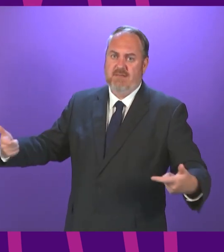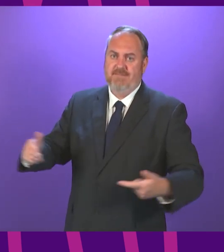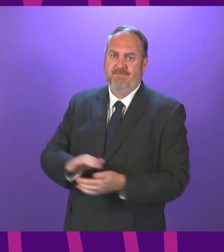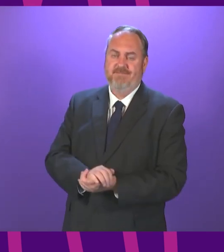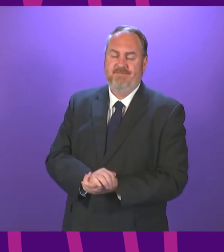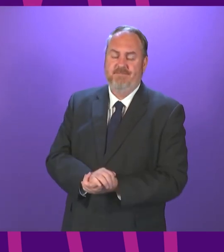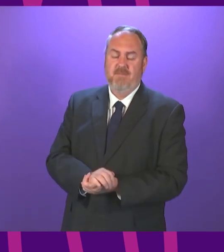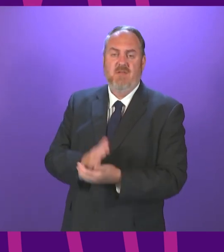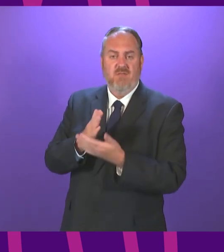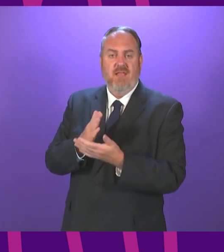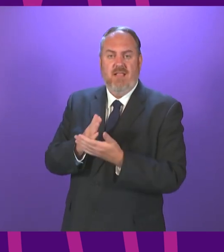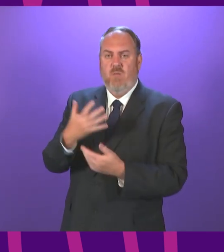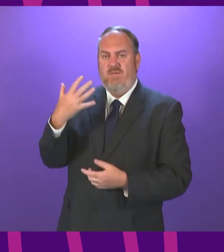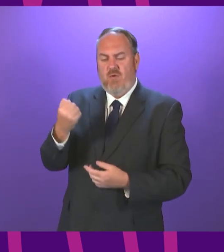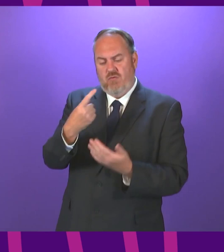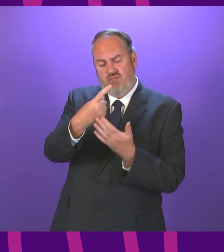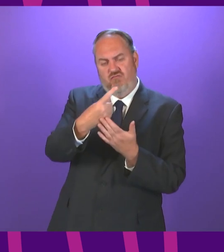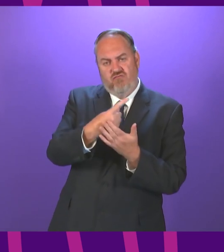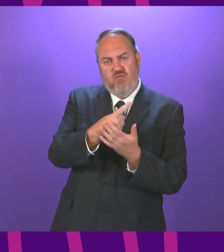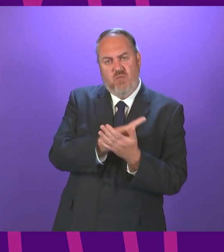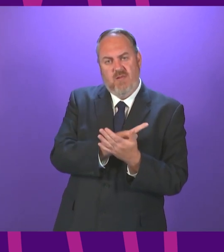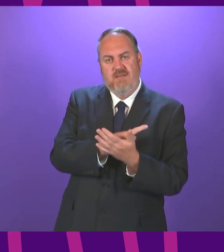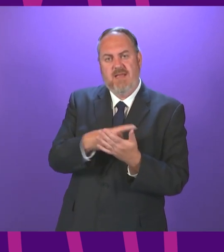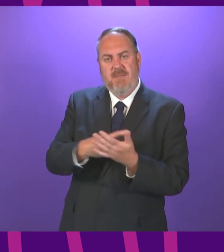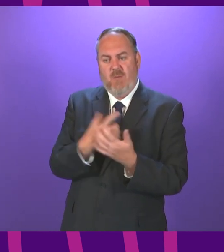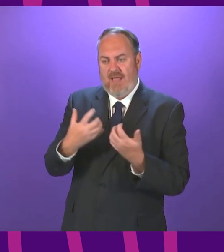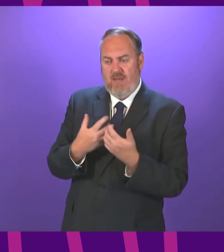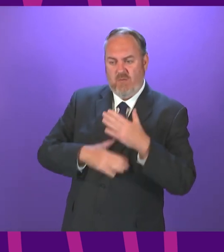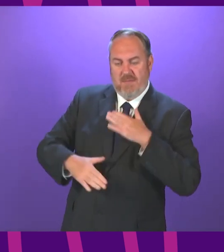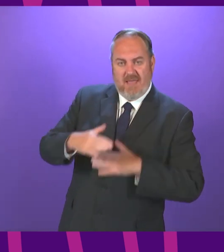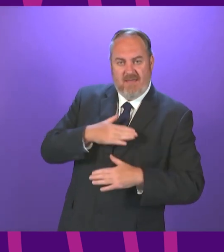details of the dos and don’ts that we are advising at weddings to try to get them to operate as